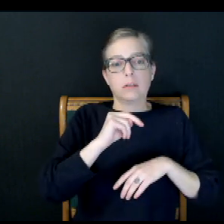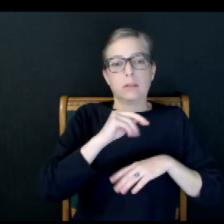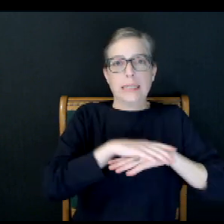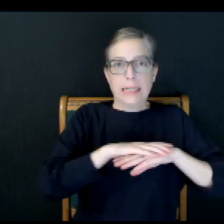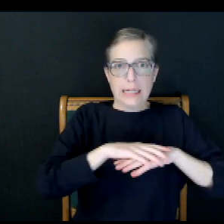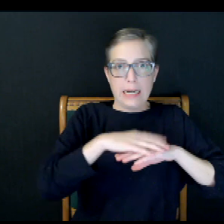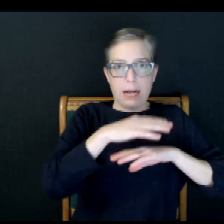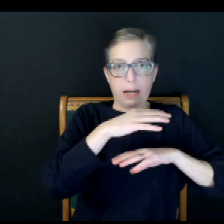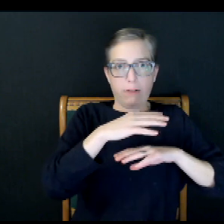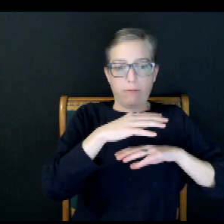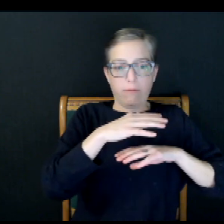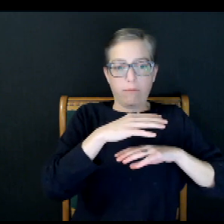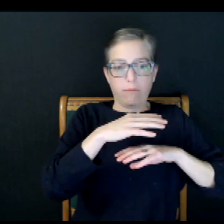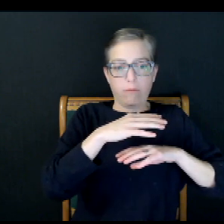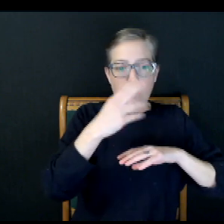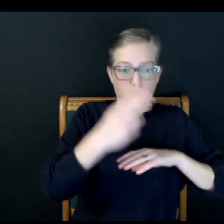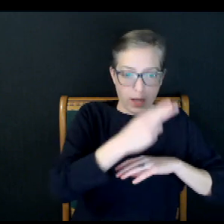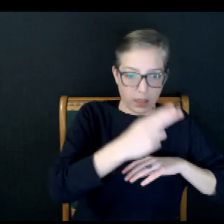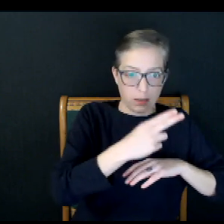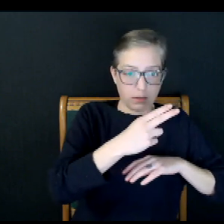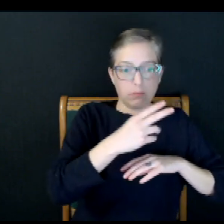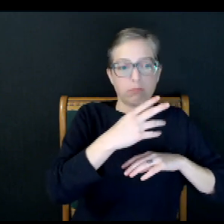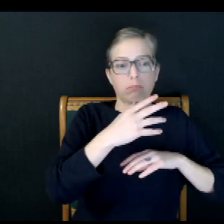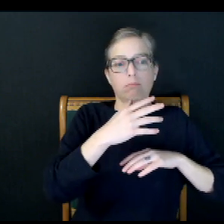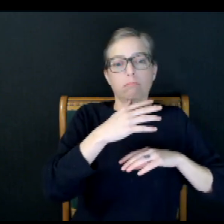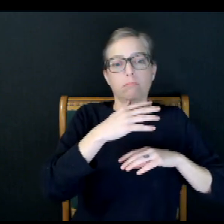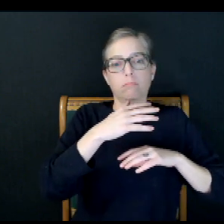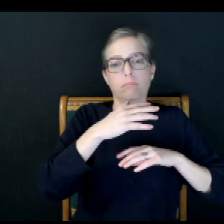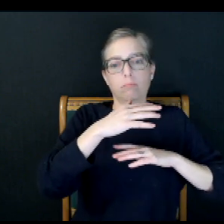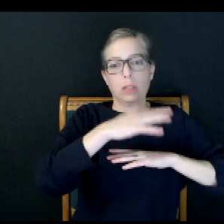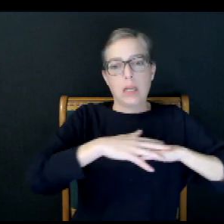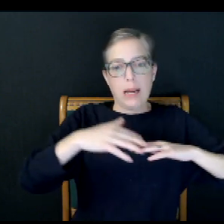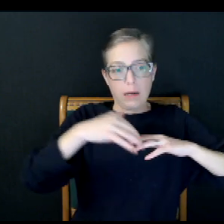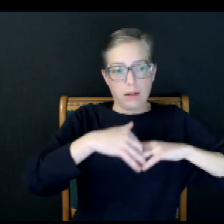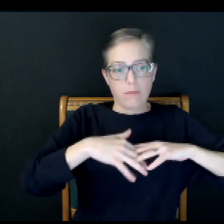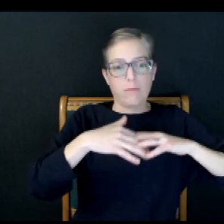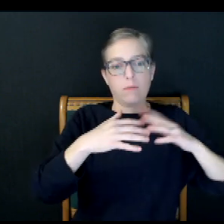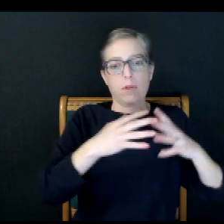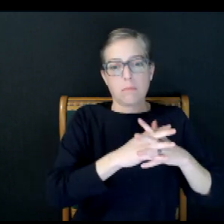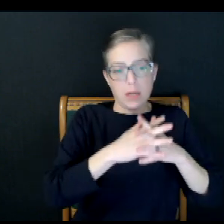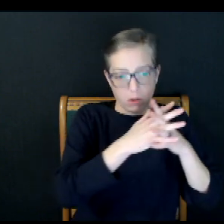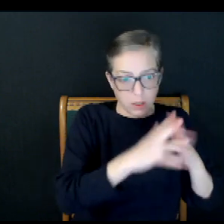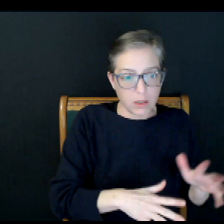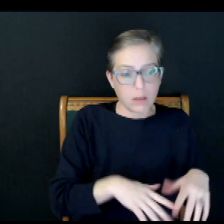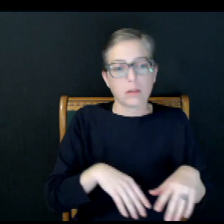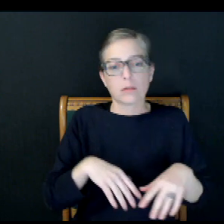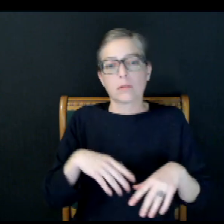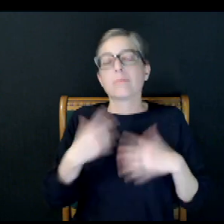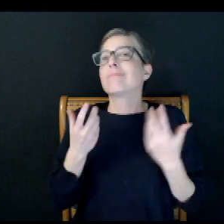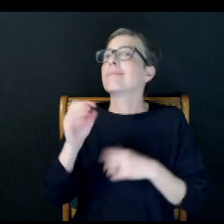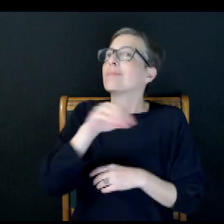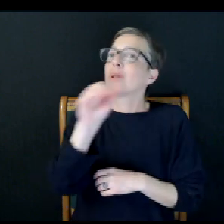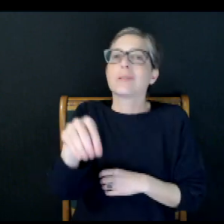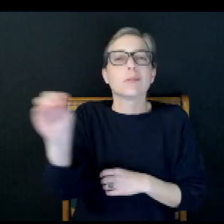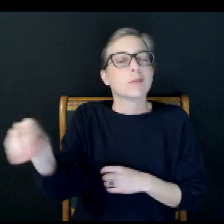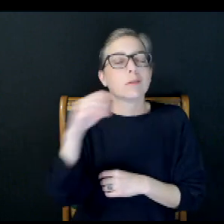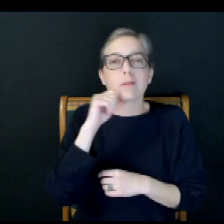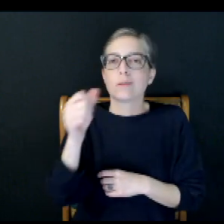other Pacific Islander groups. Even though the percentages don't work as well. Here in terms of estimating under representation,